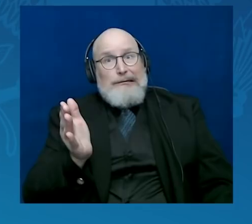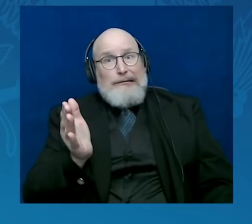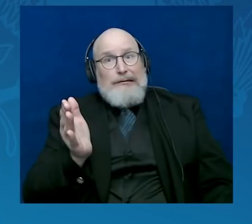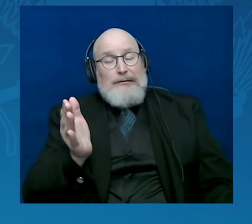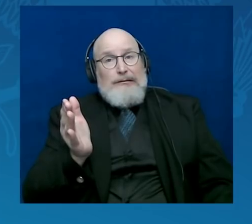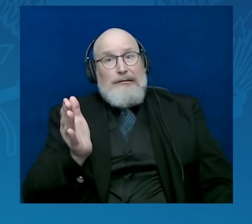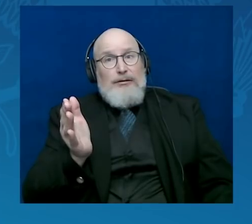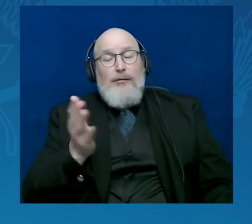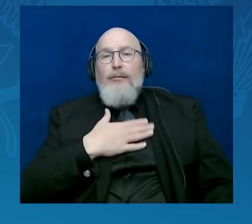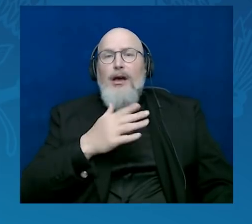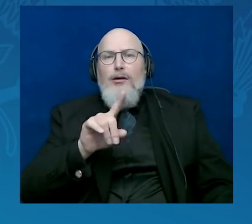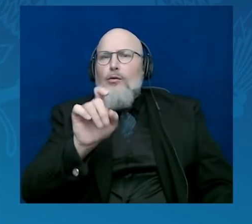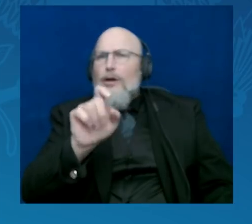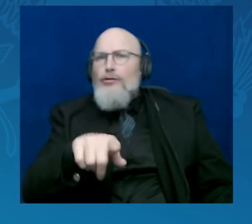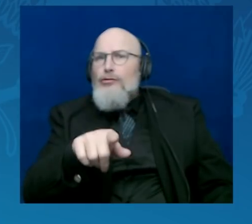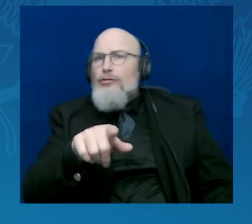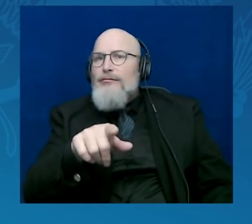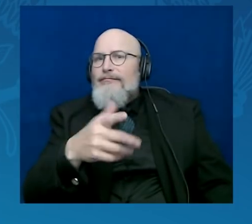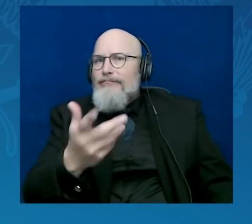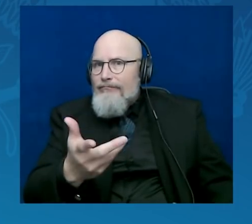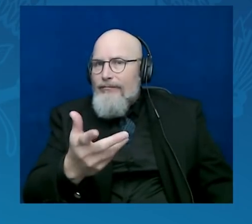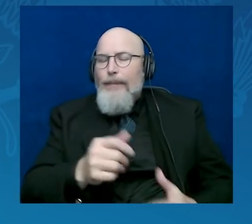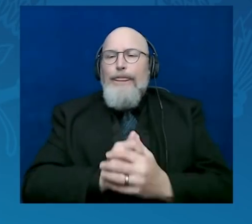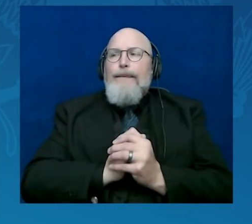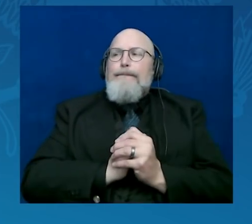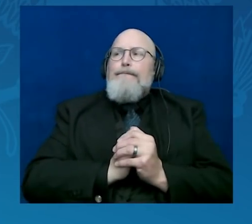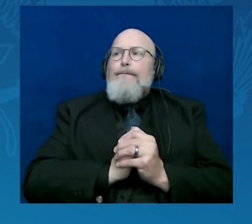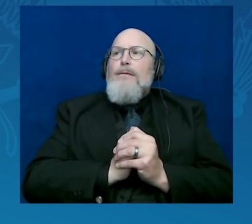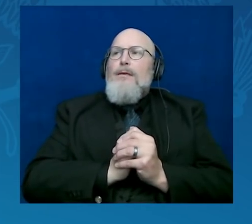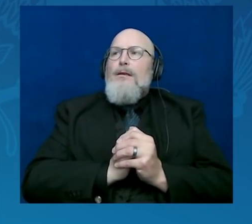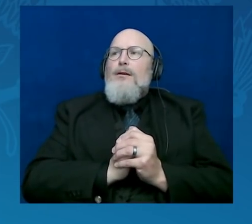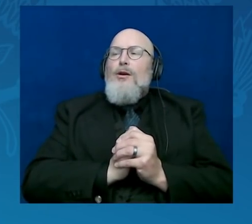So here's my question: What can or should we Europeans